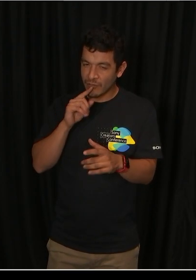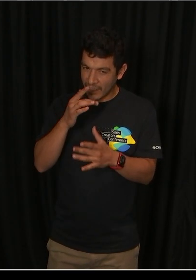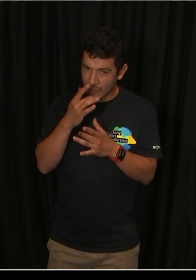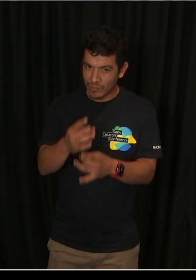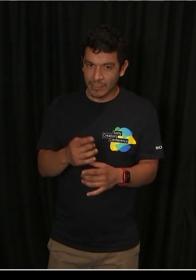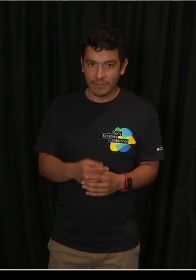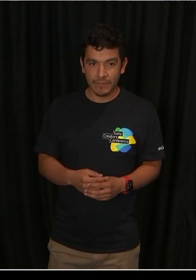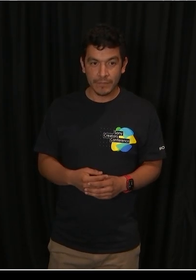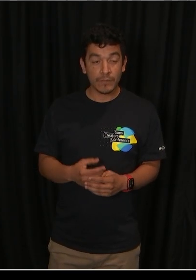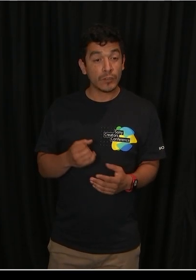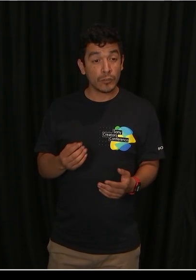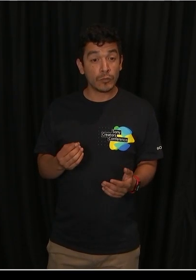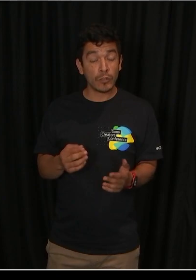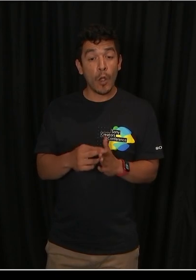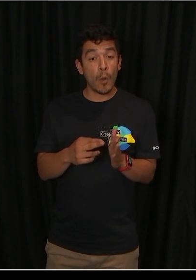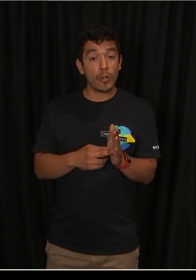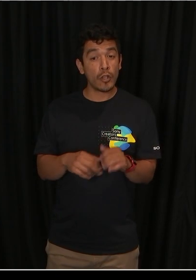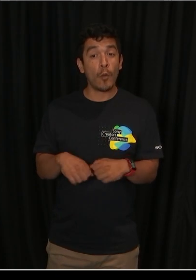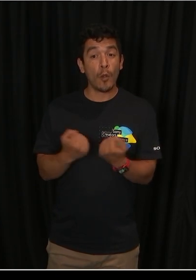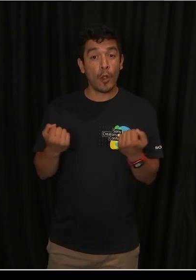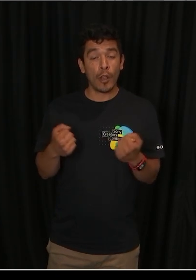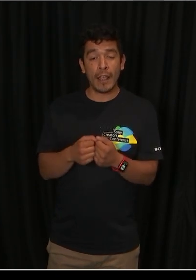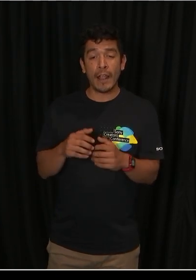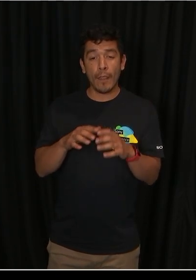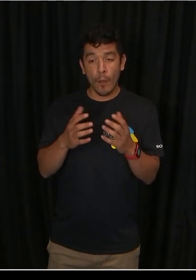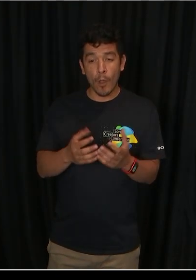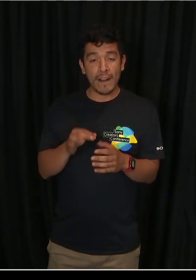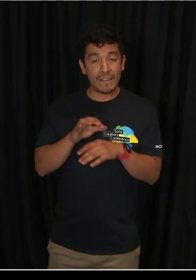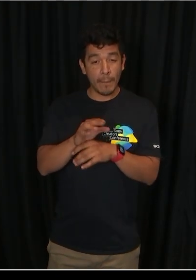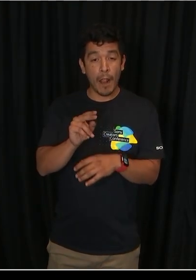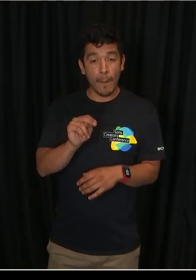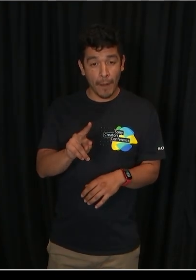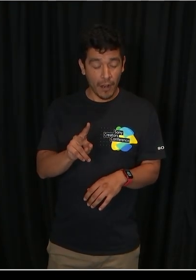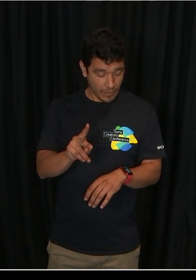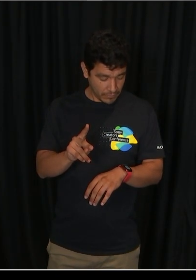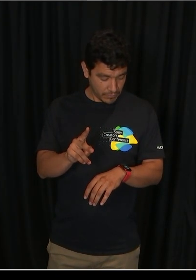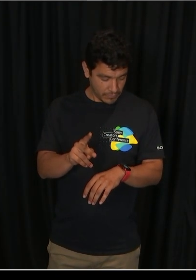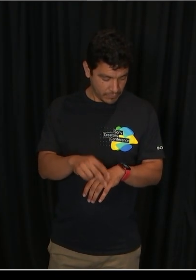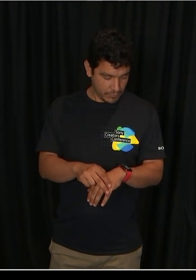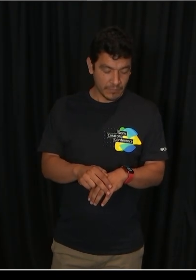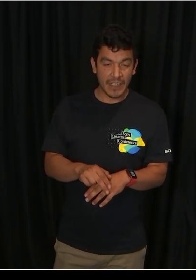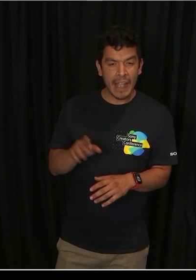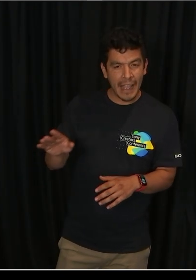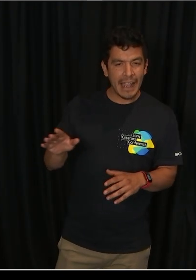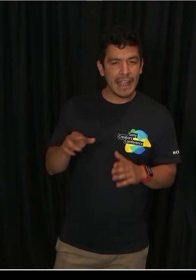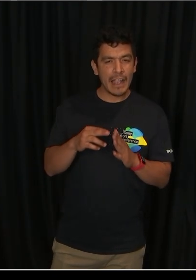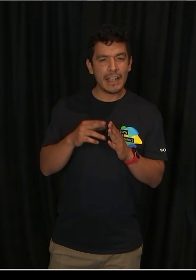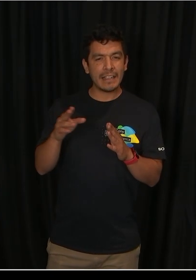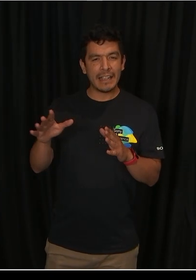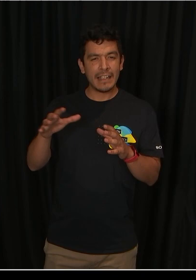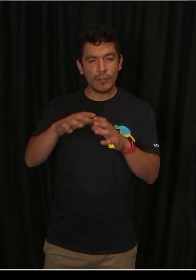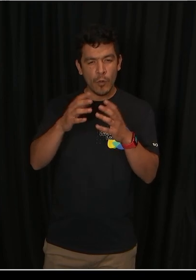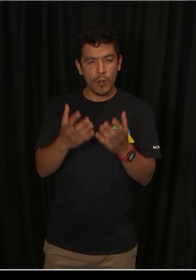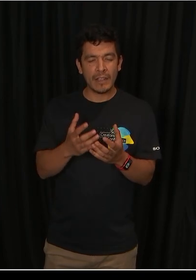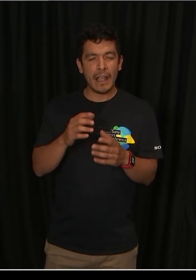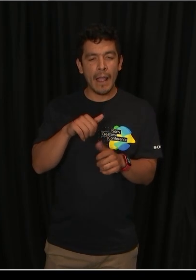So rules are broken in the world of Spider Punk. His world is based on the punk rock scene of the seventies London.